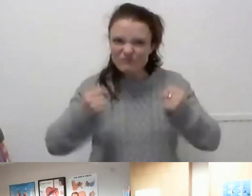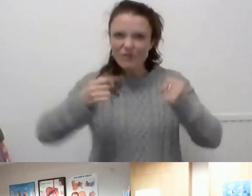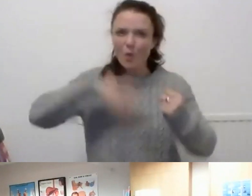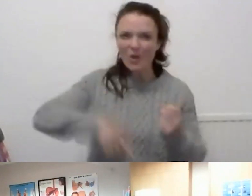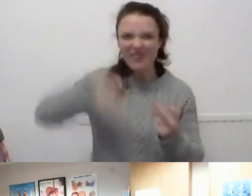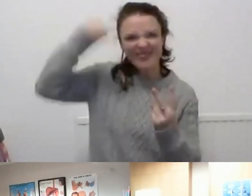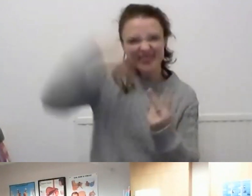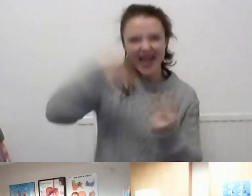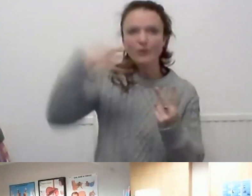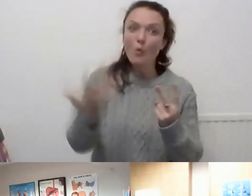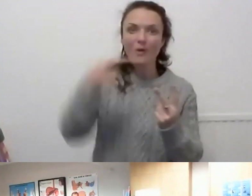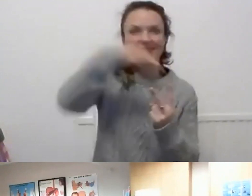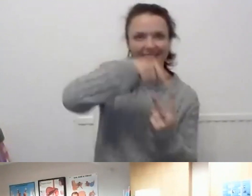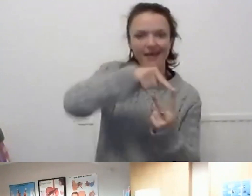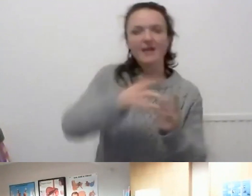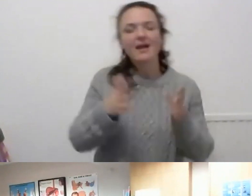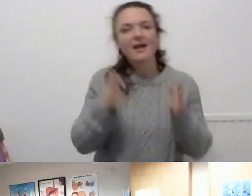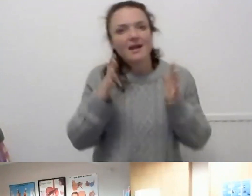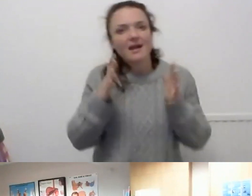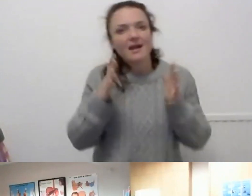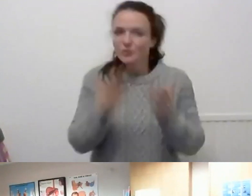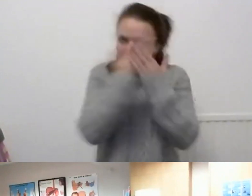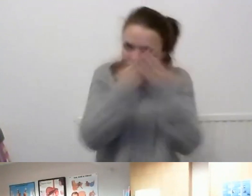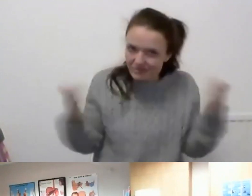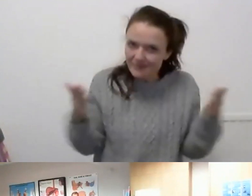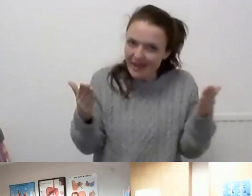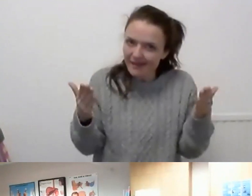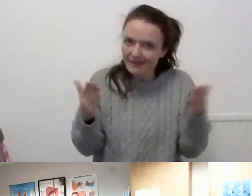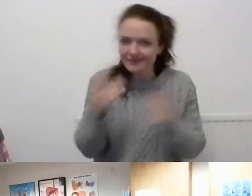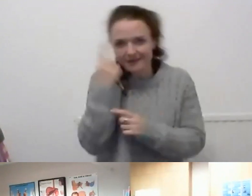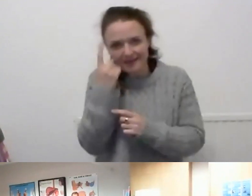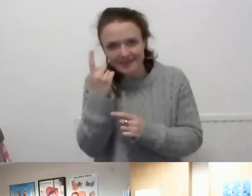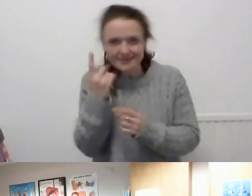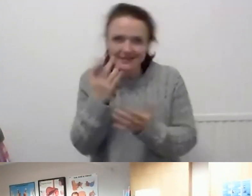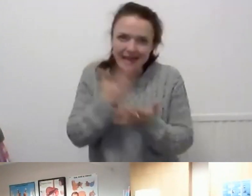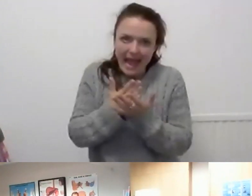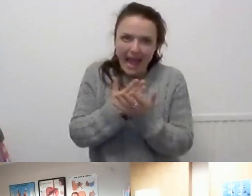respect that and actually consider that and it may be possible, there's certainly no rule to say you,